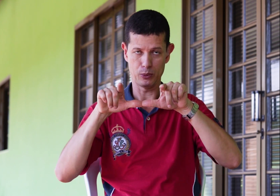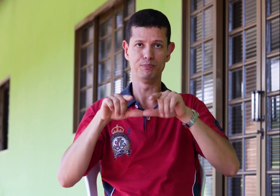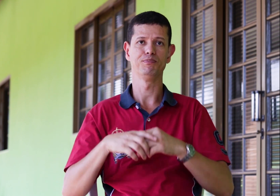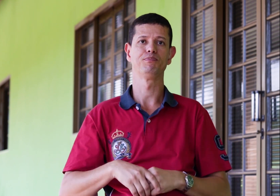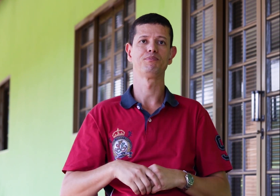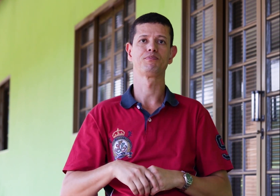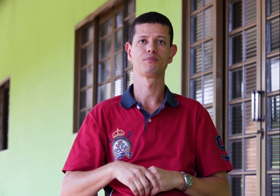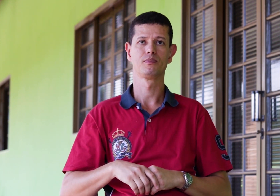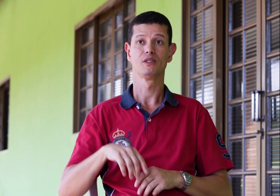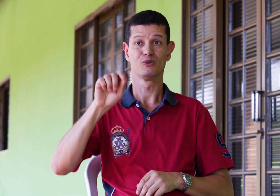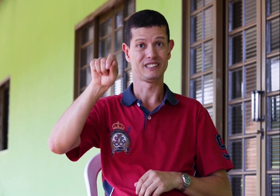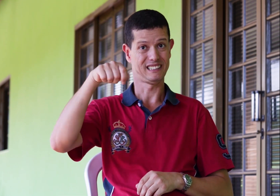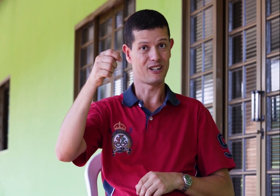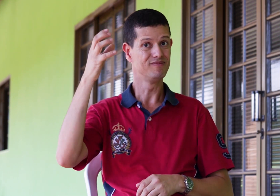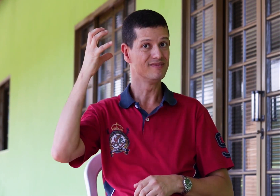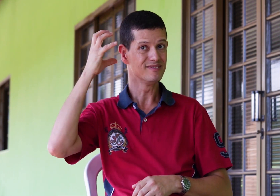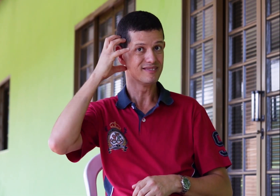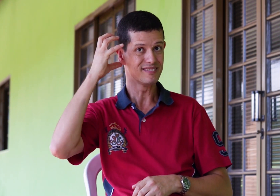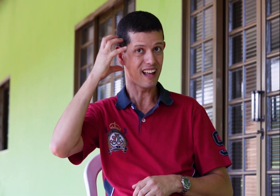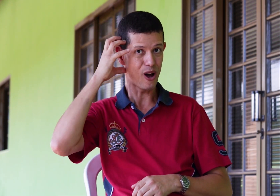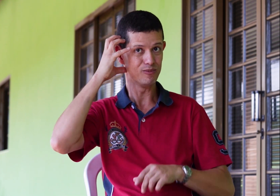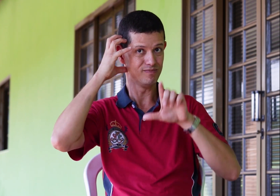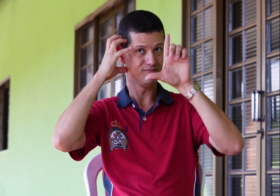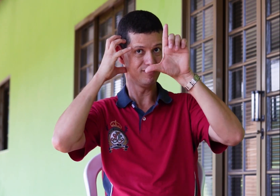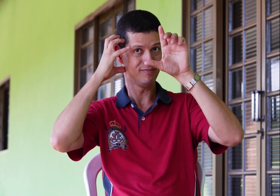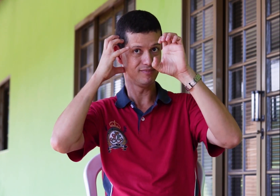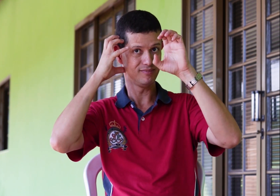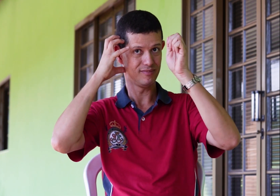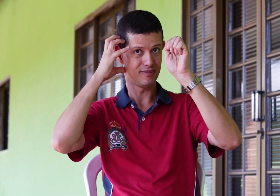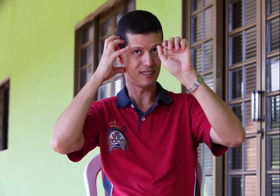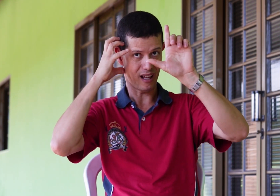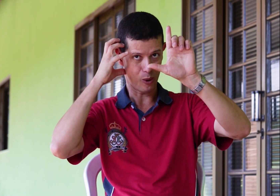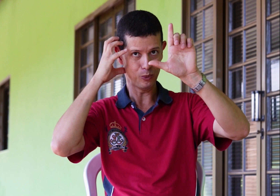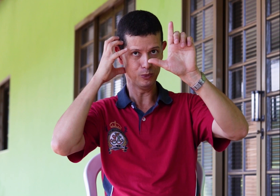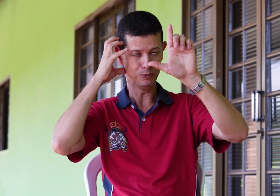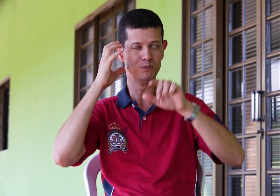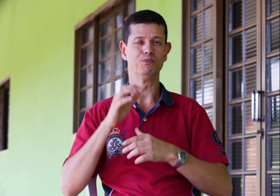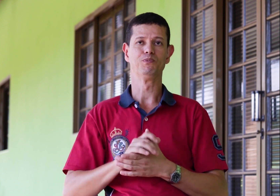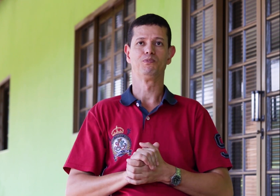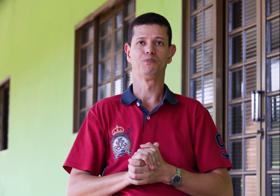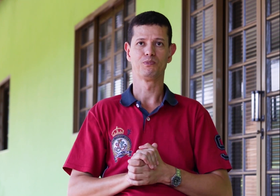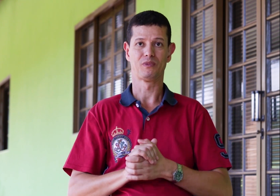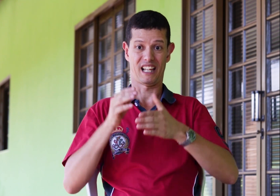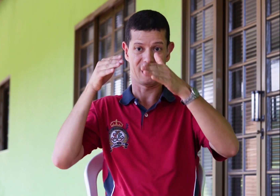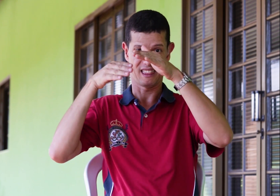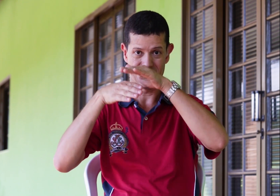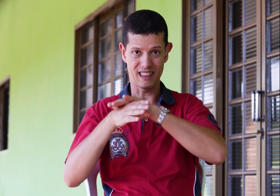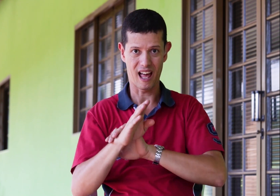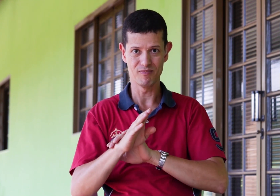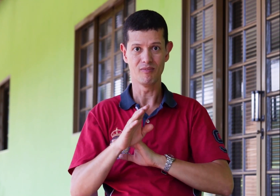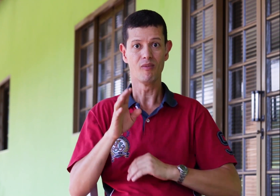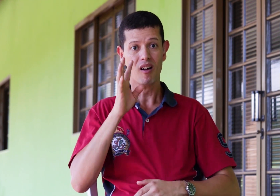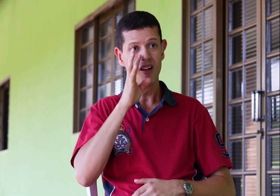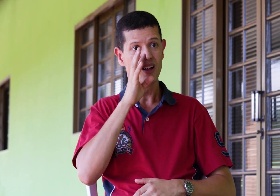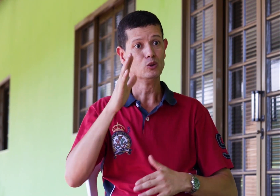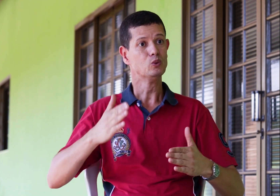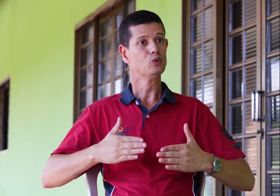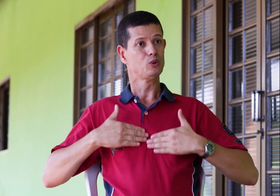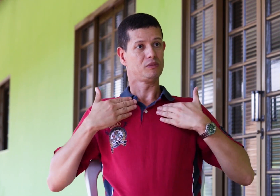a specialized service focused on Deaf people which was called LEAL back then. So when we got there, I was amazed!